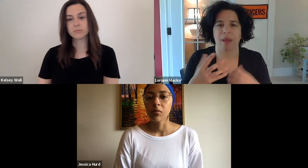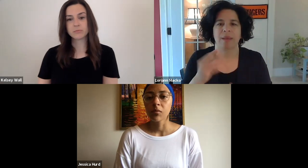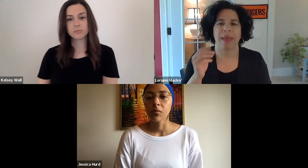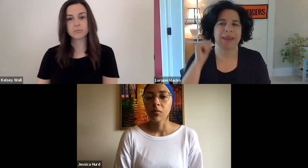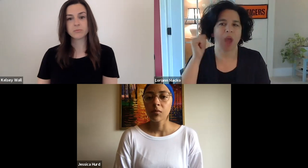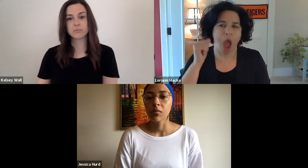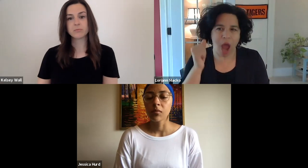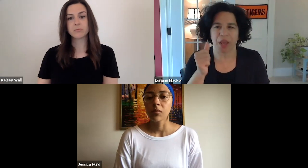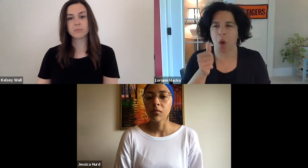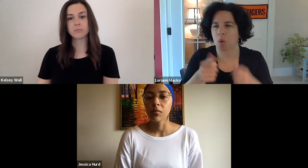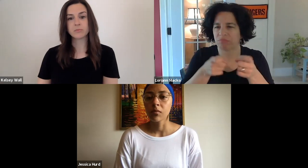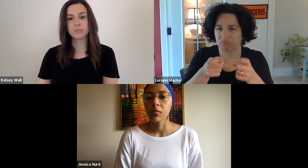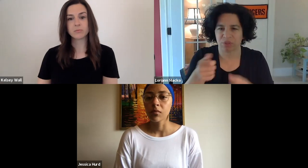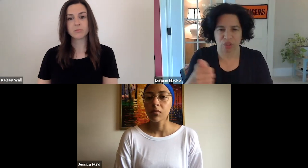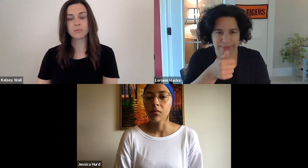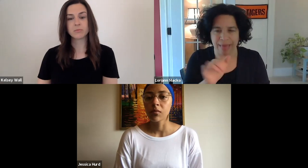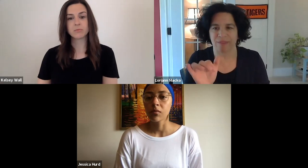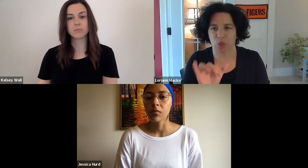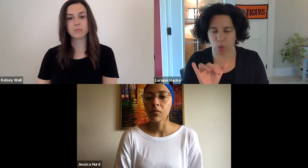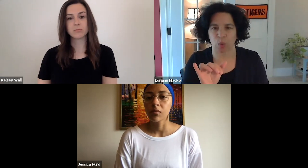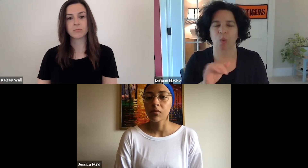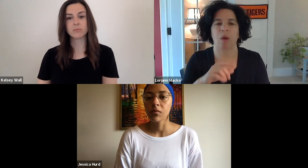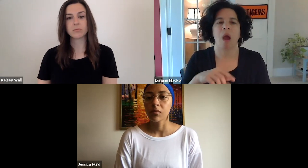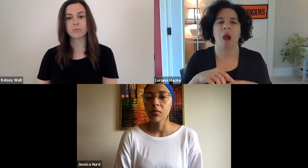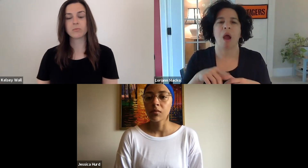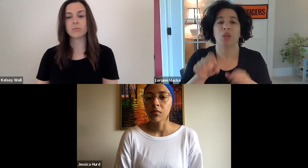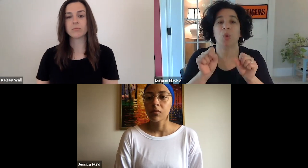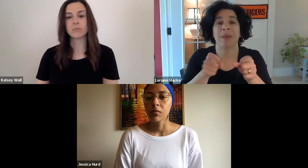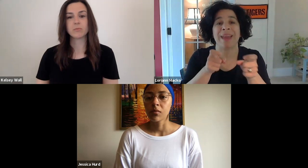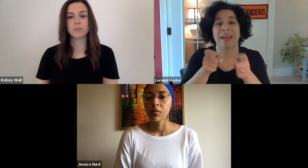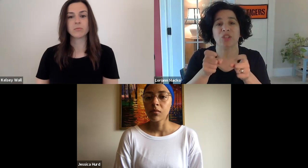If you want the audio, there's a button to turn that on and off also.